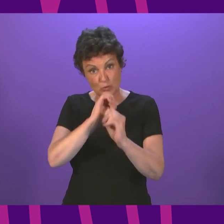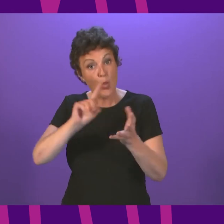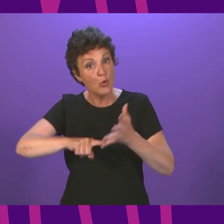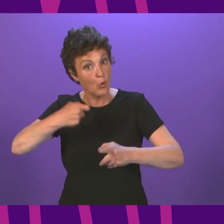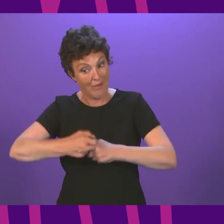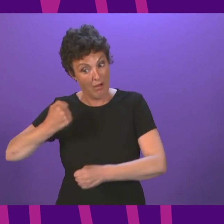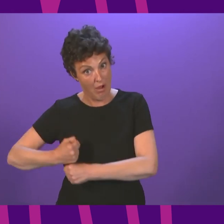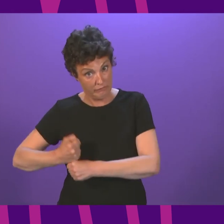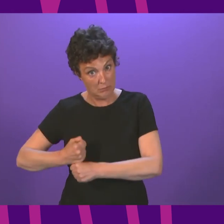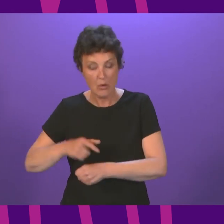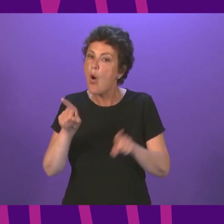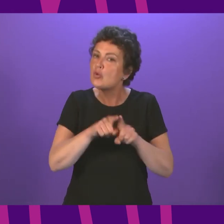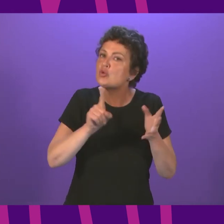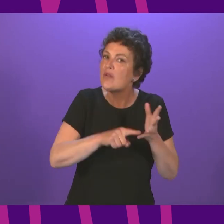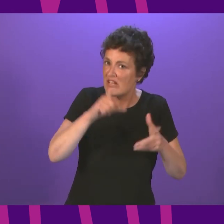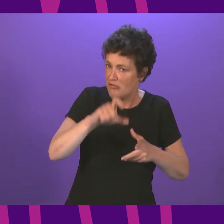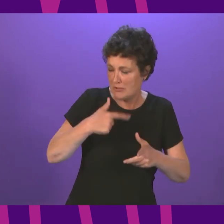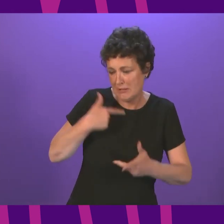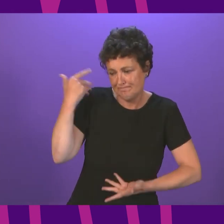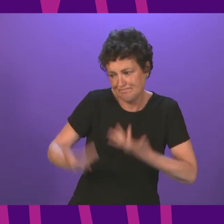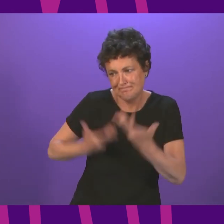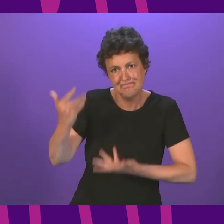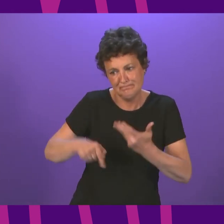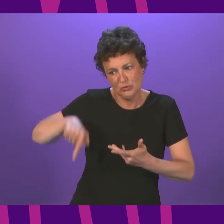With regard to Christine Grahame’s contribution, which I, too, thoroughly enjoyed, does the